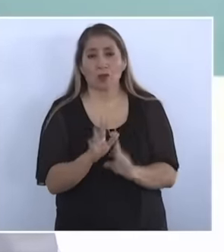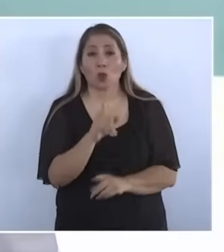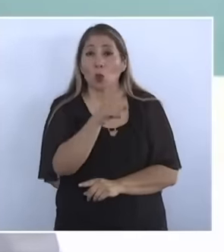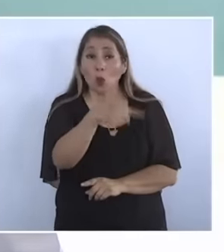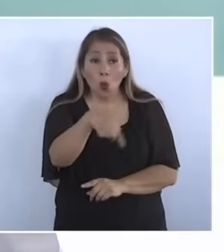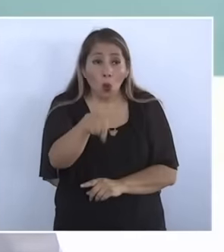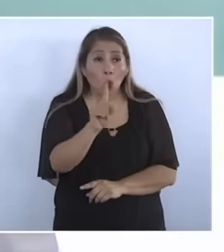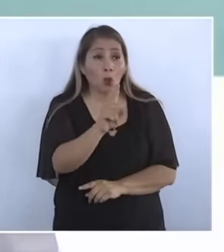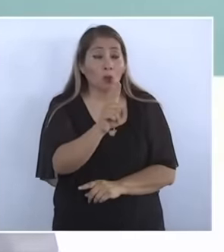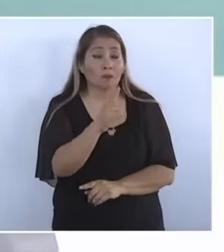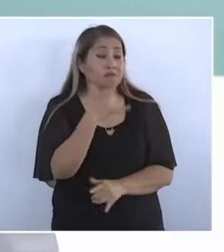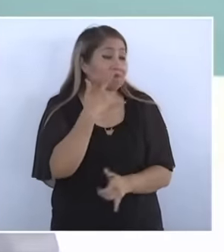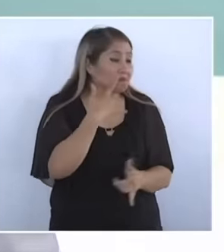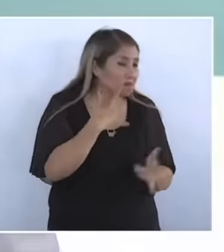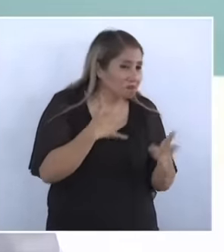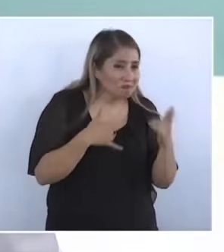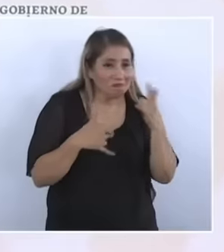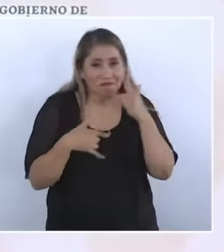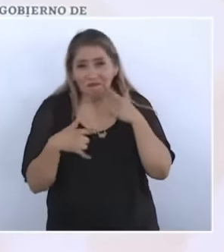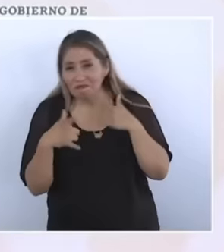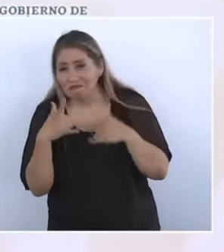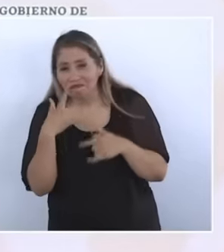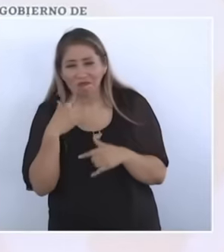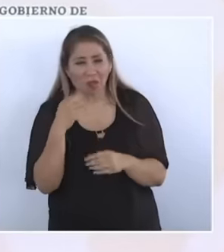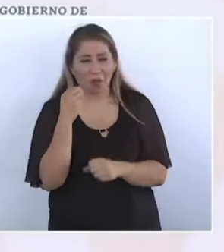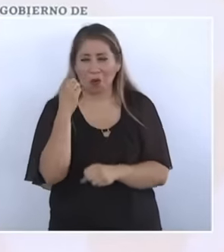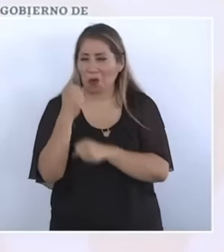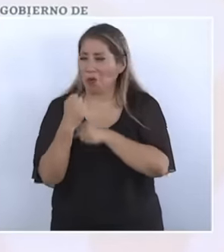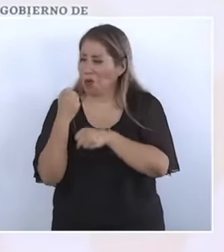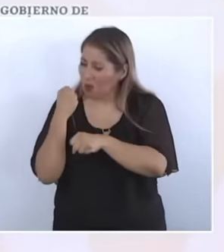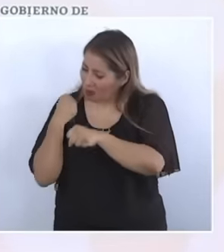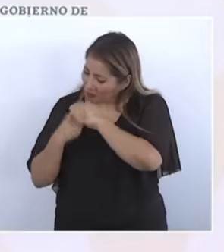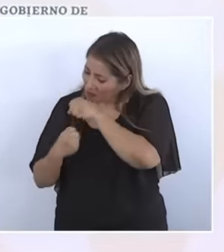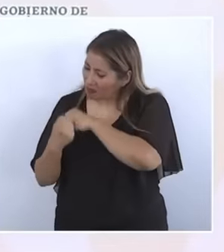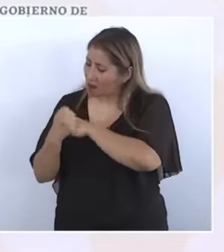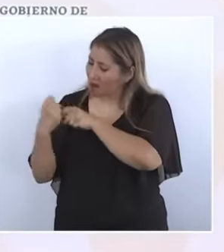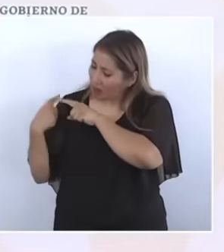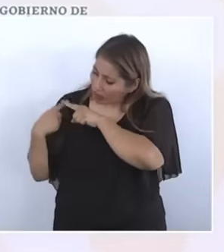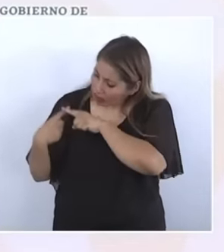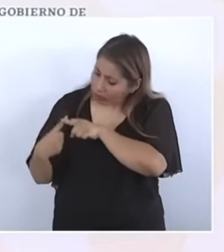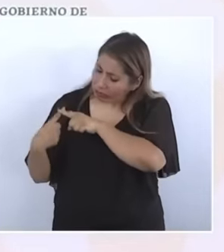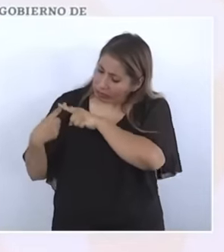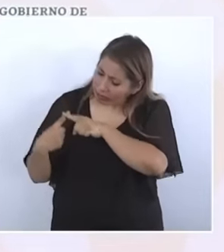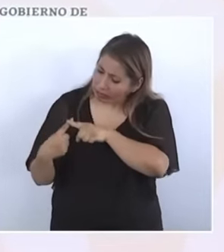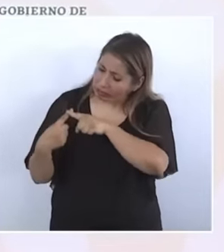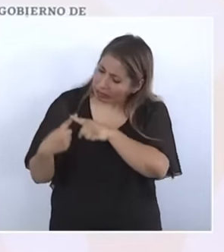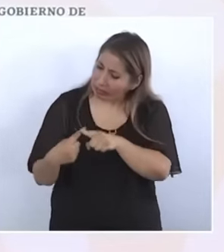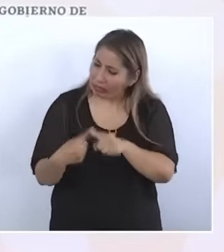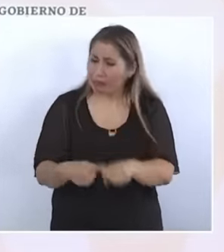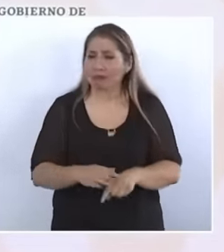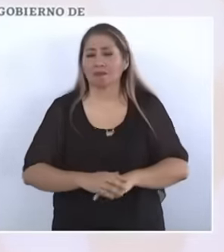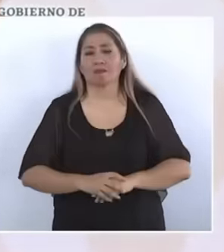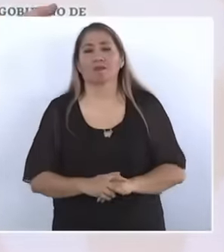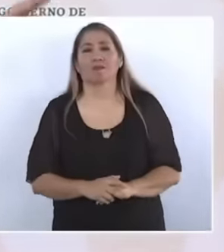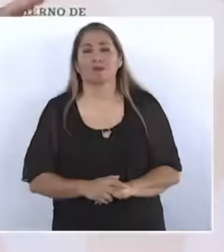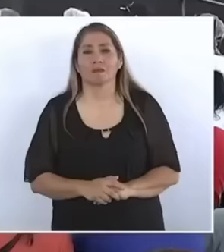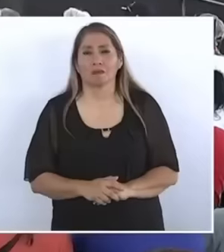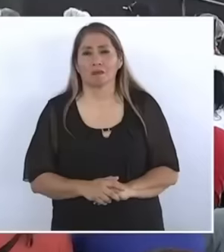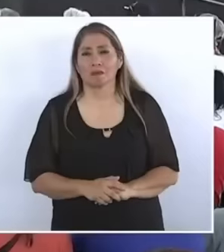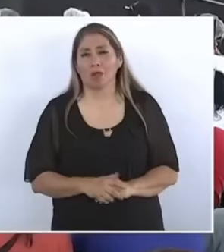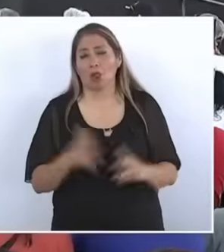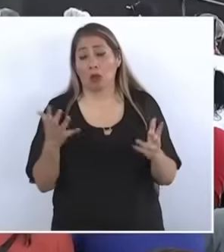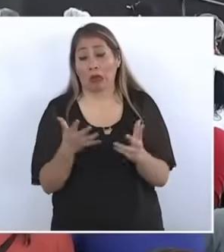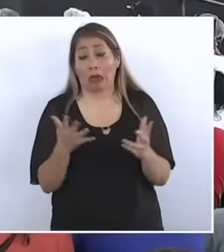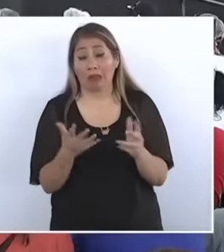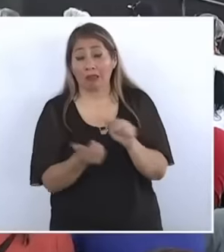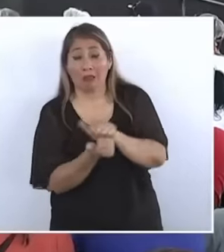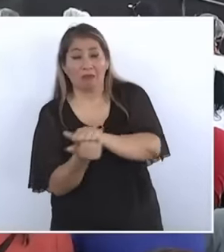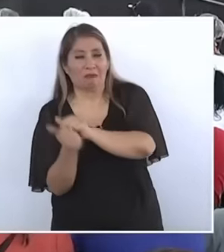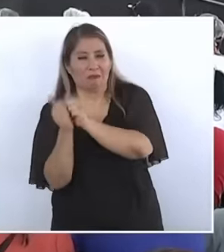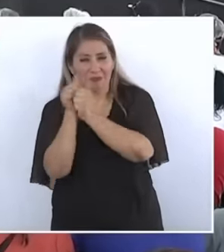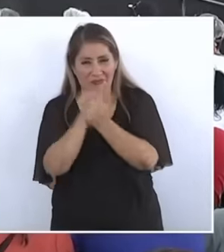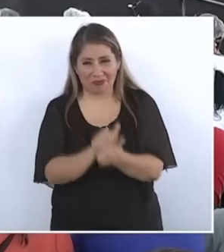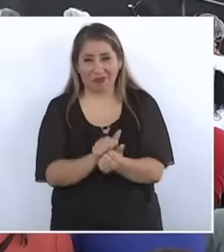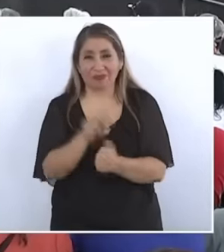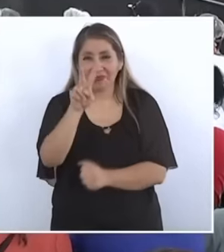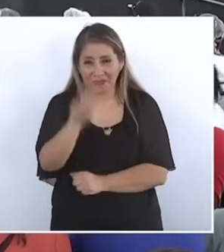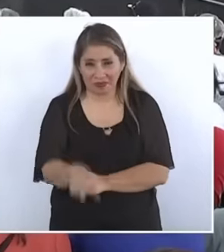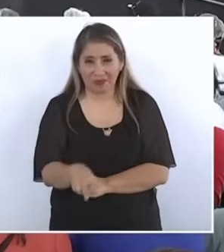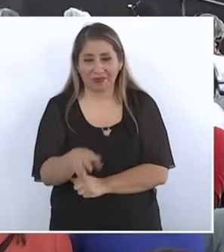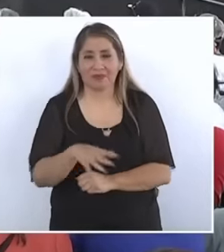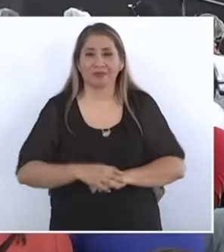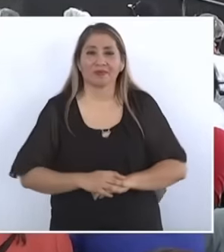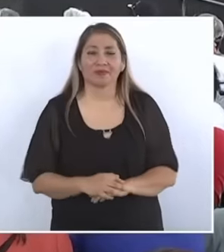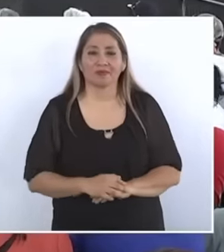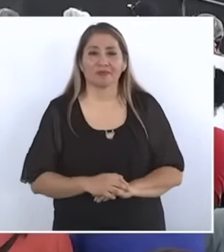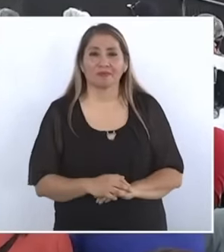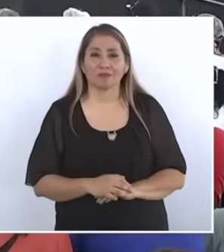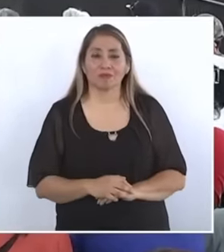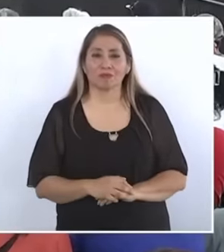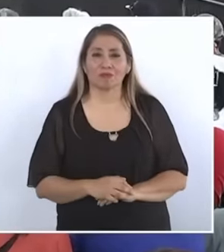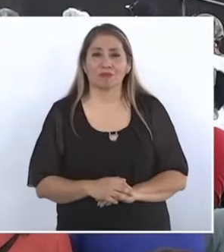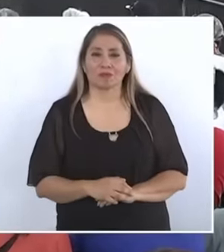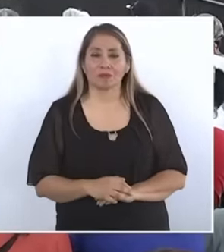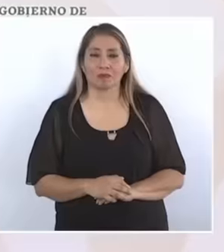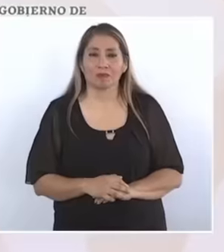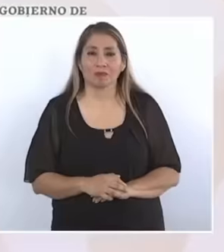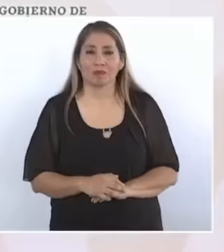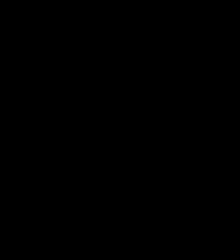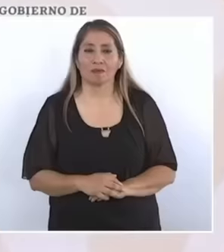your perseverance for many years that made possible what we are now remembering